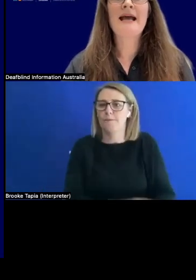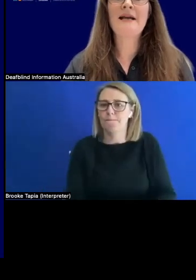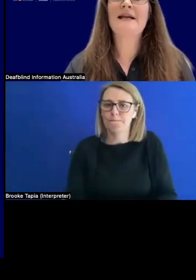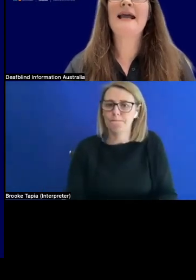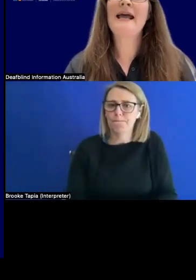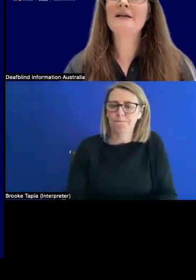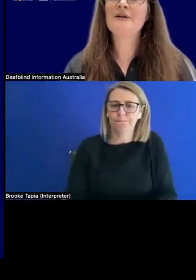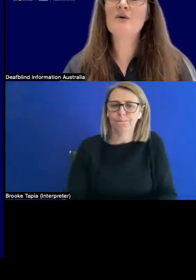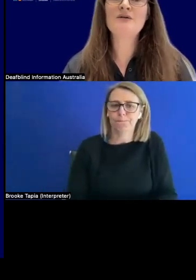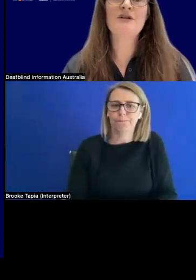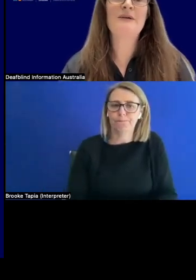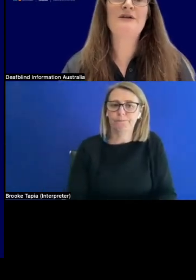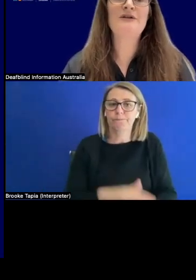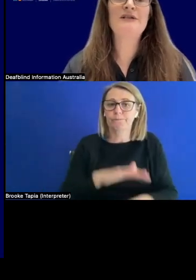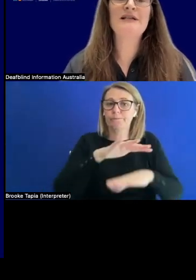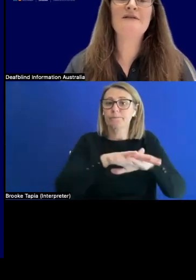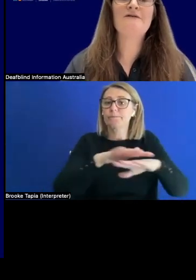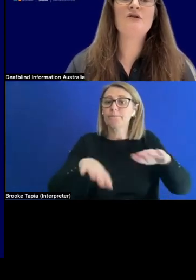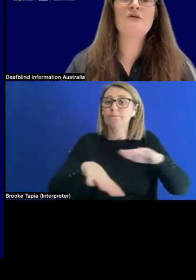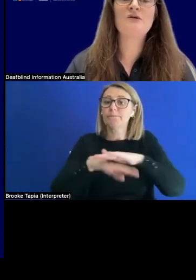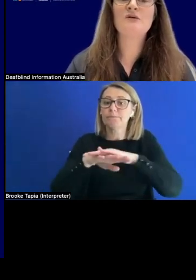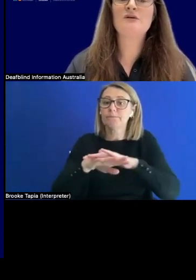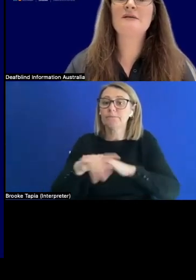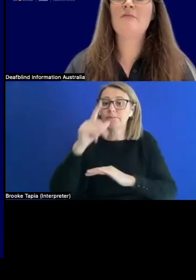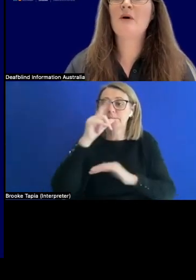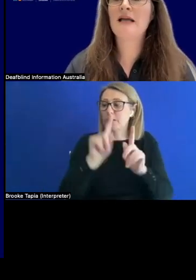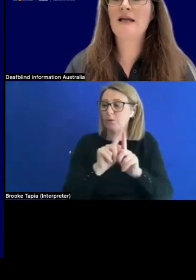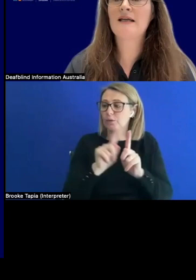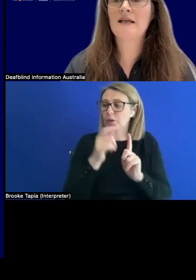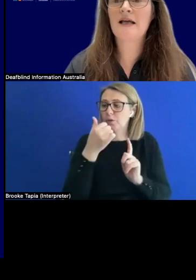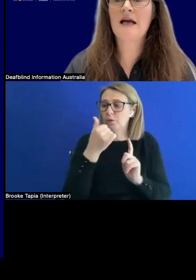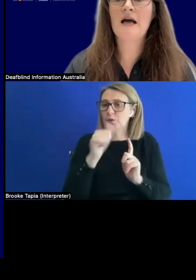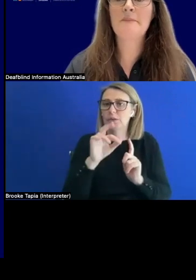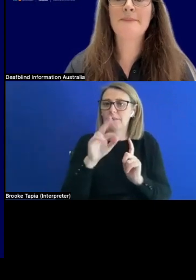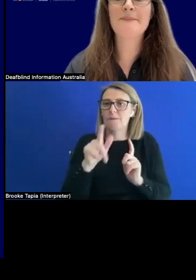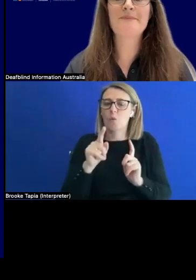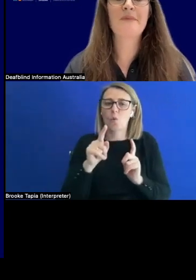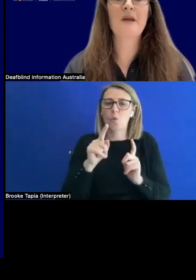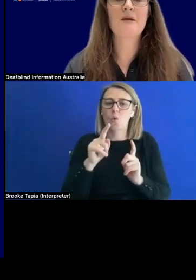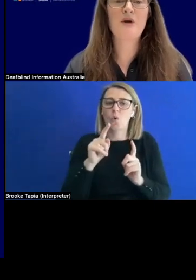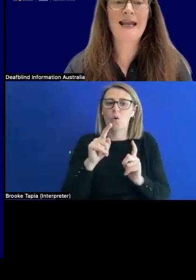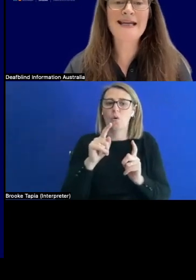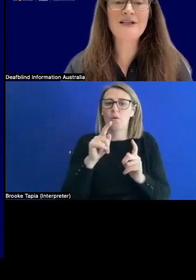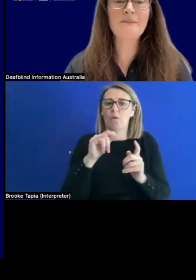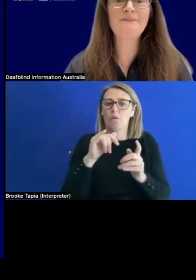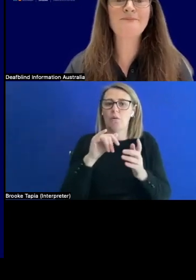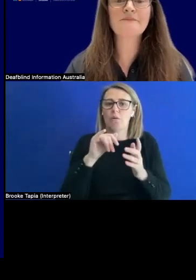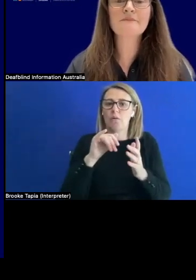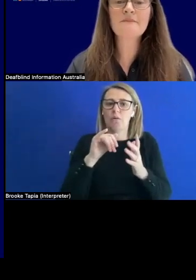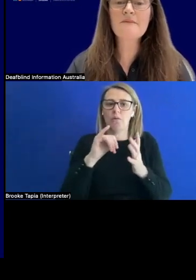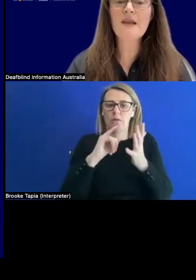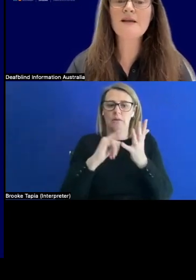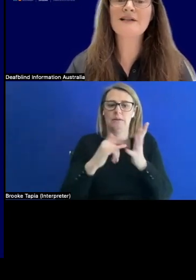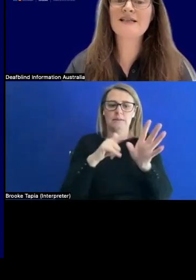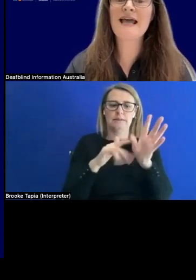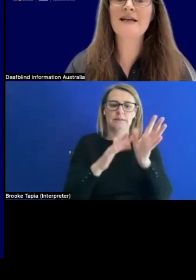Hand under hand can also be used in formal or symbolic communication, such as hand